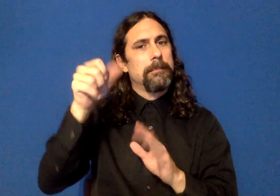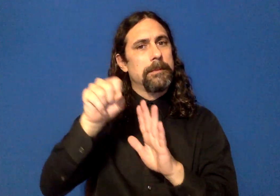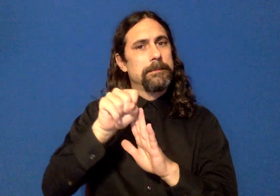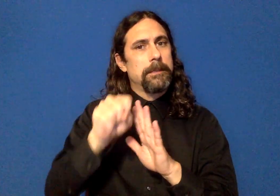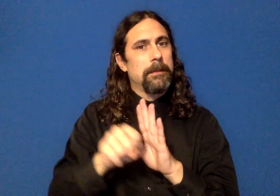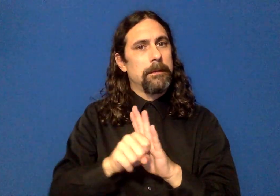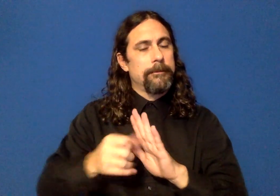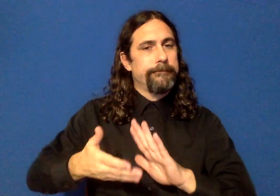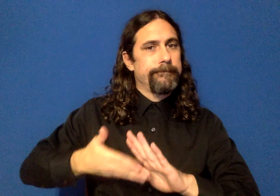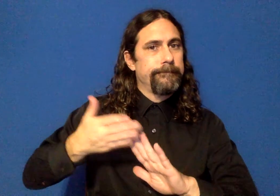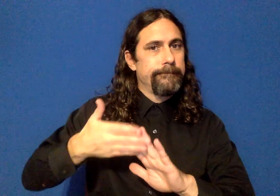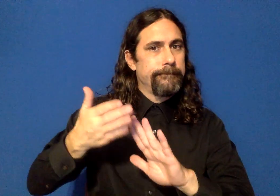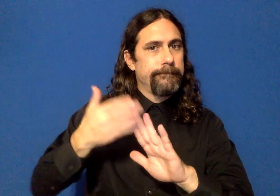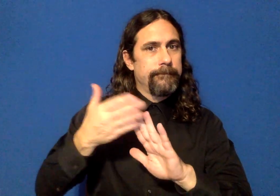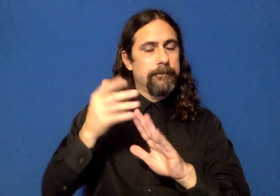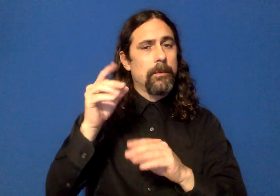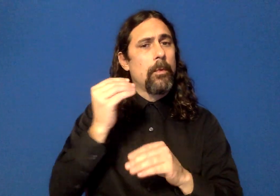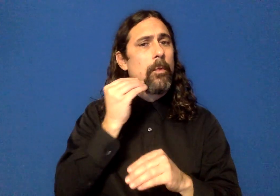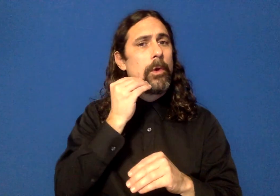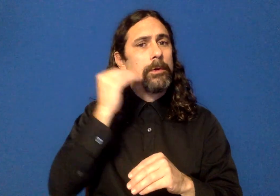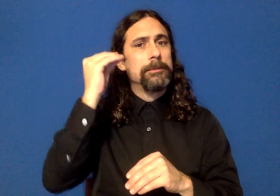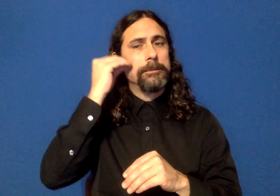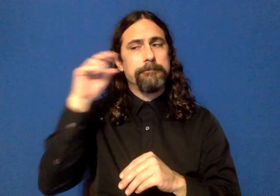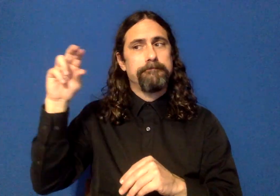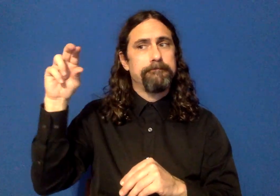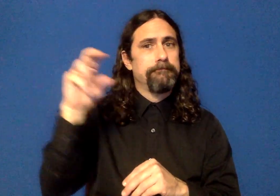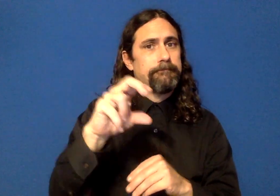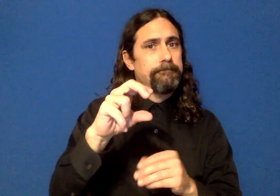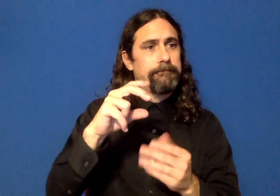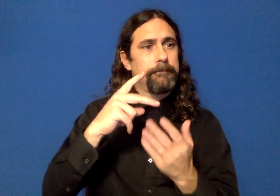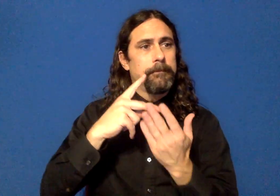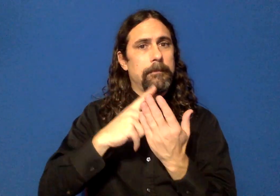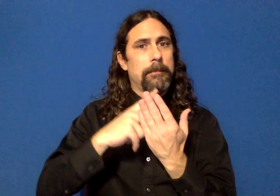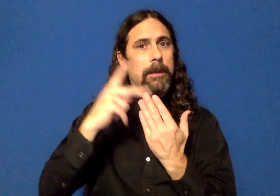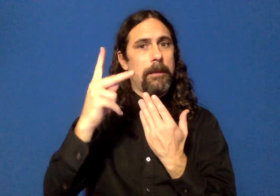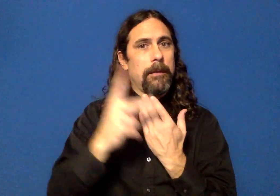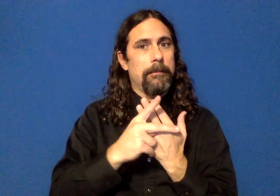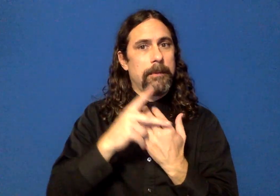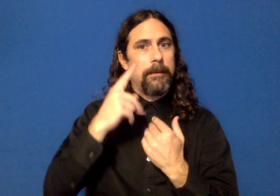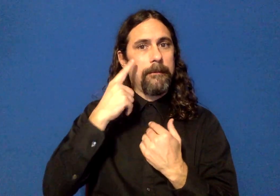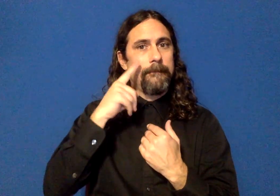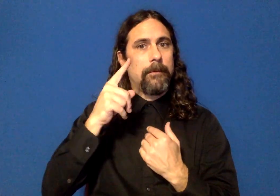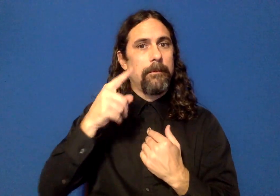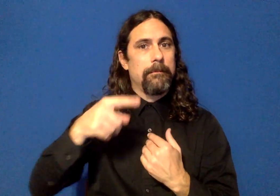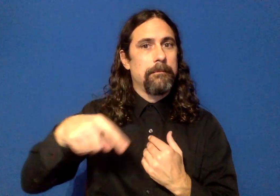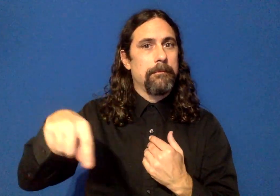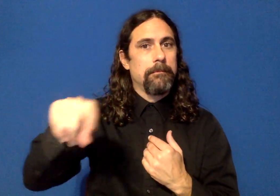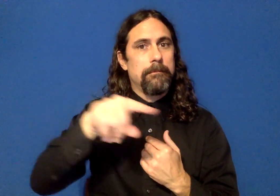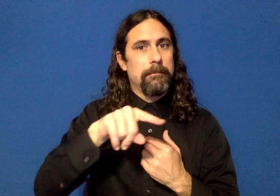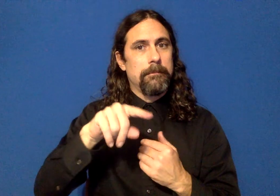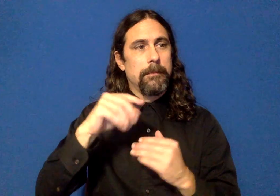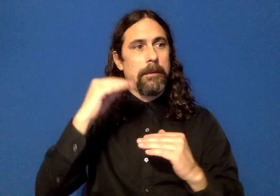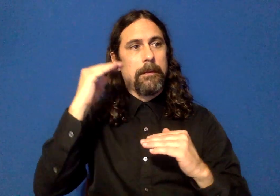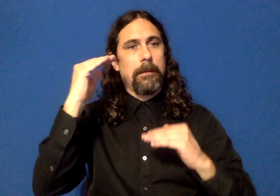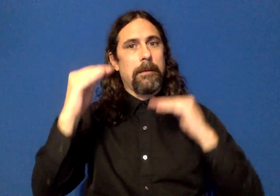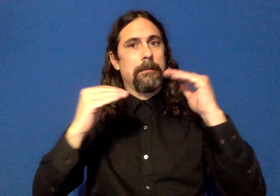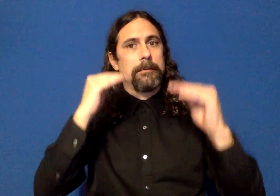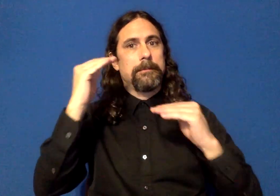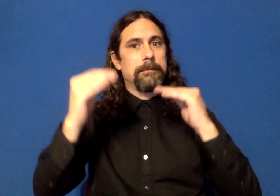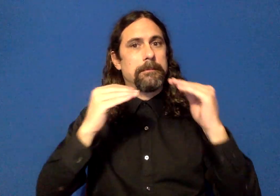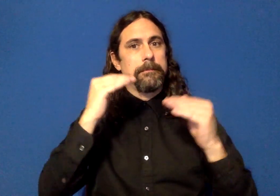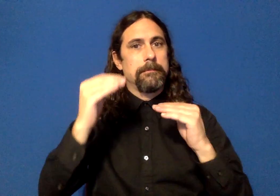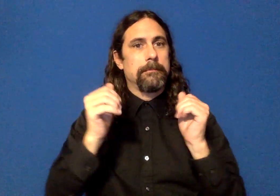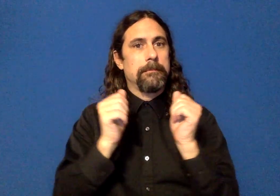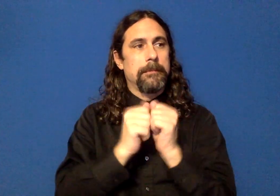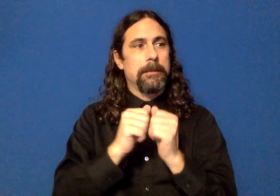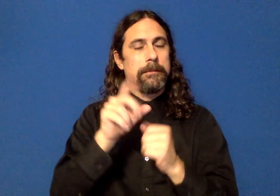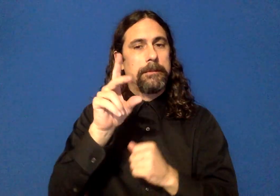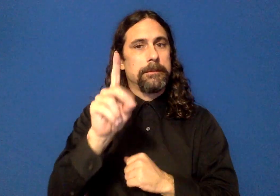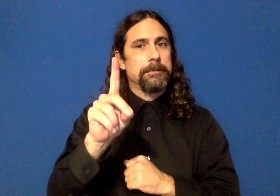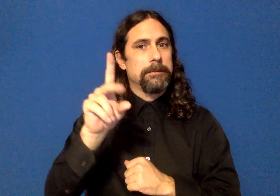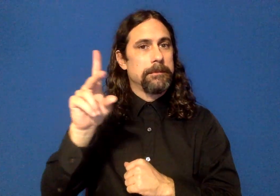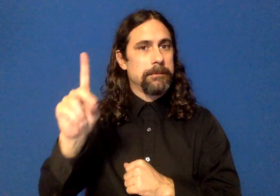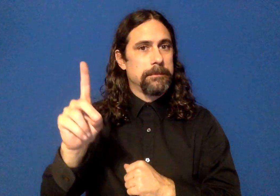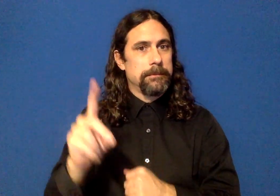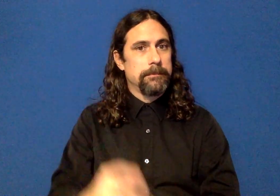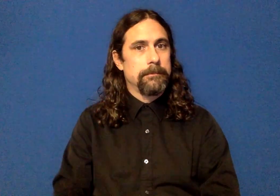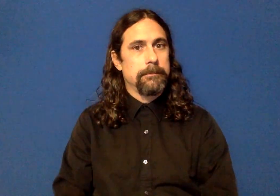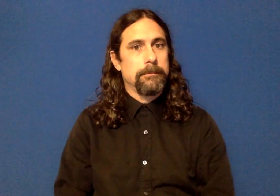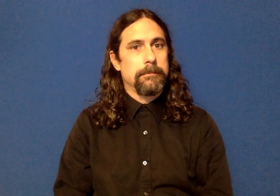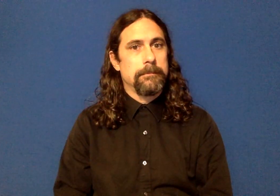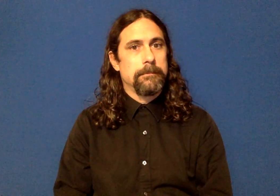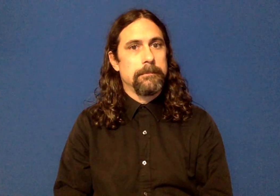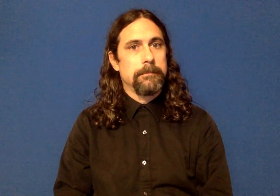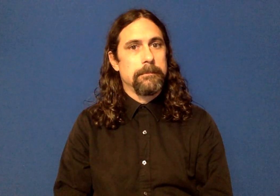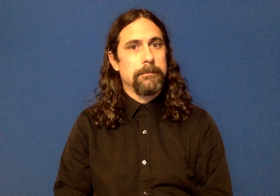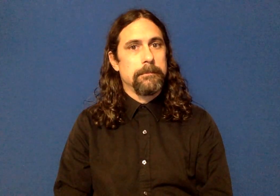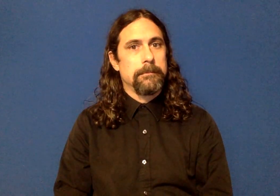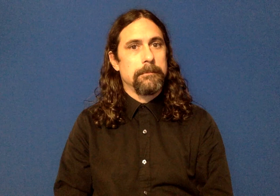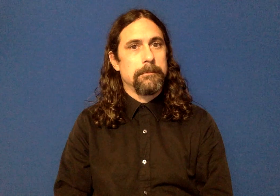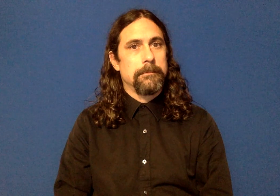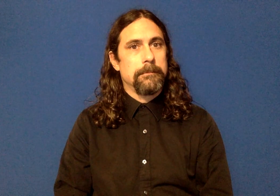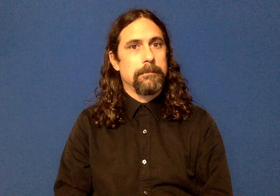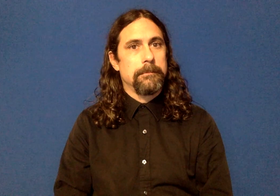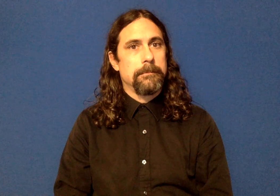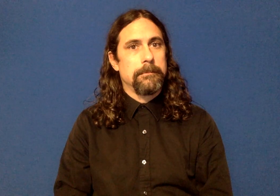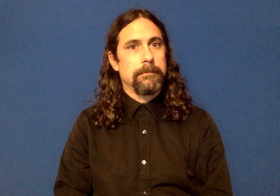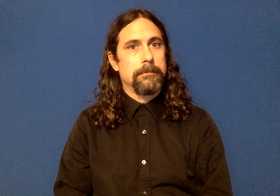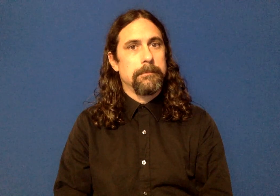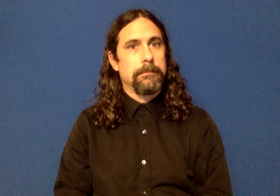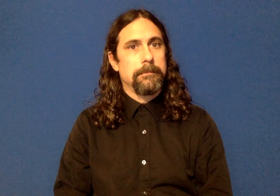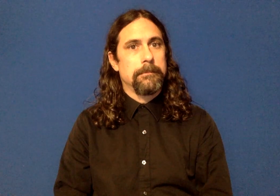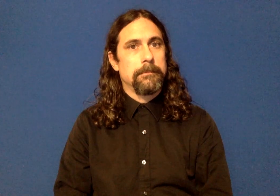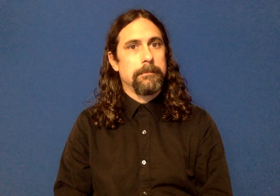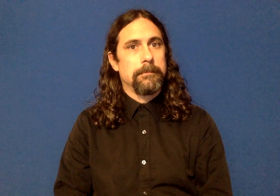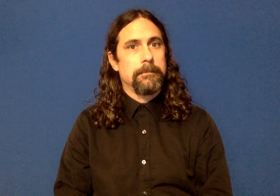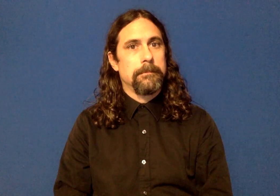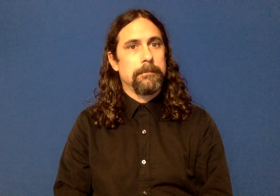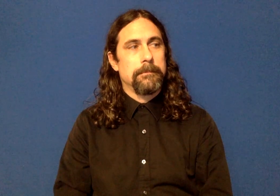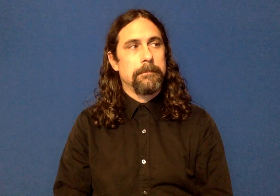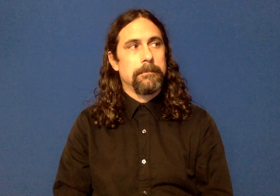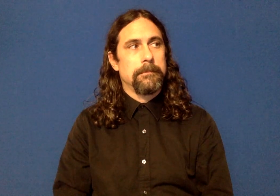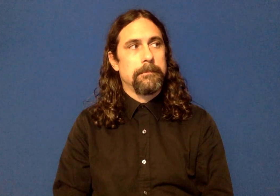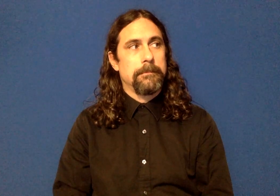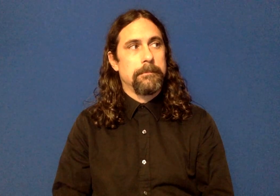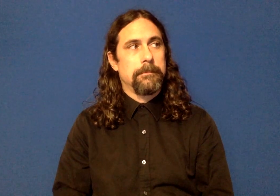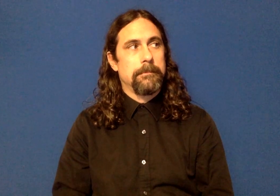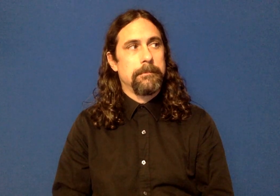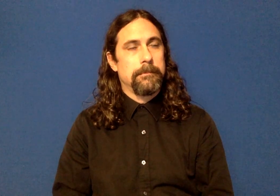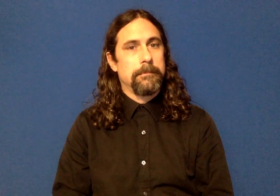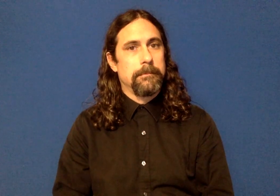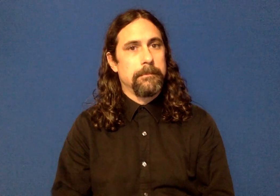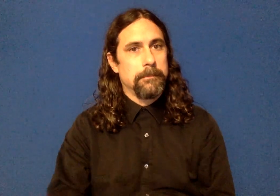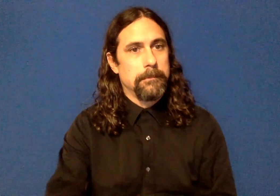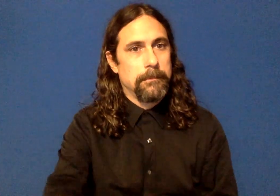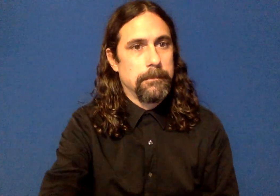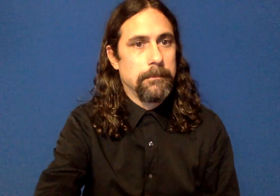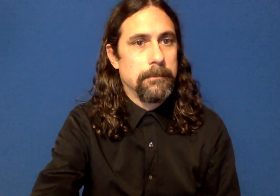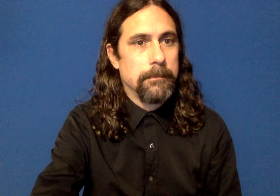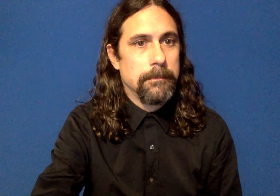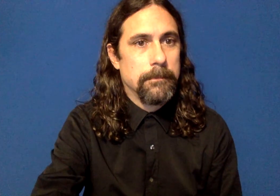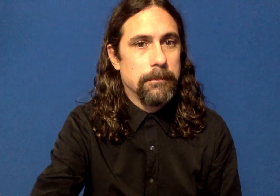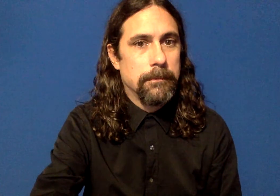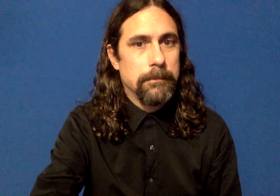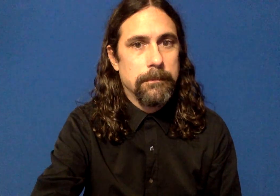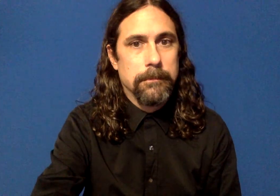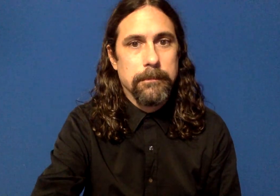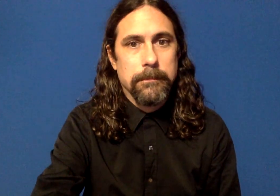ISS State administered housing subsidy for adults with developmental disabilities.